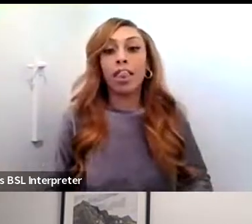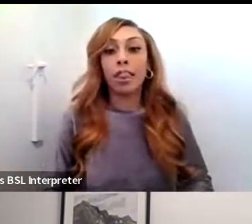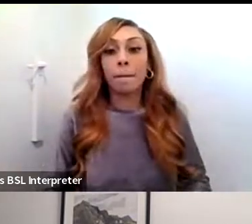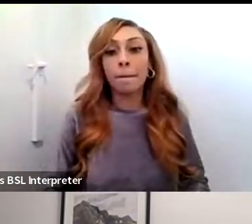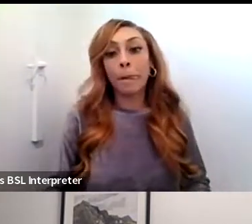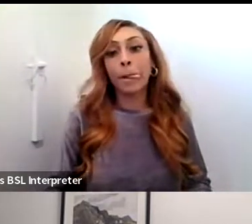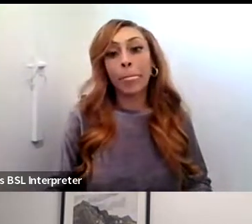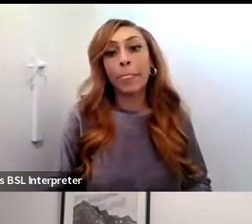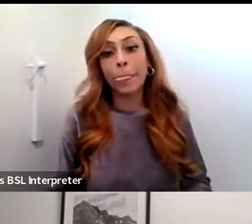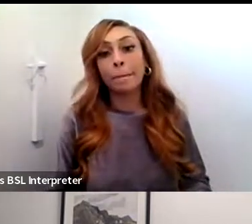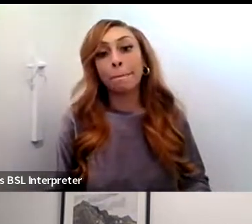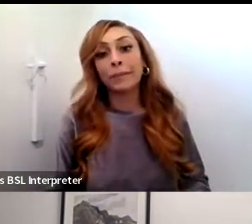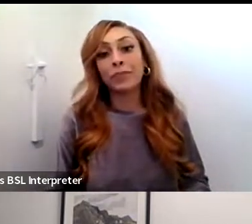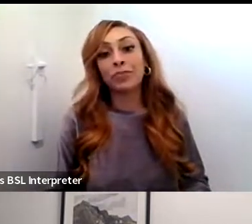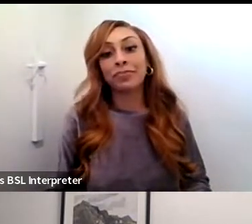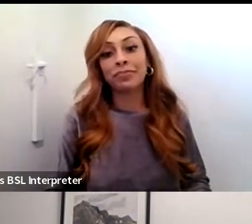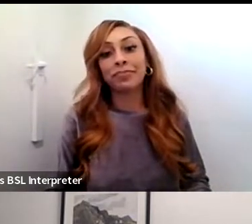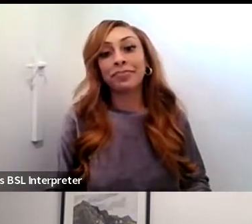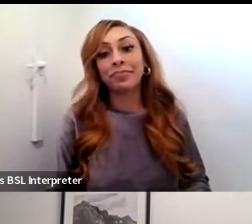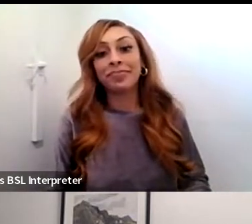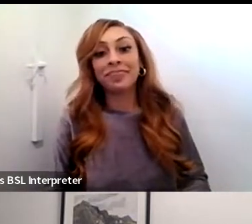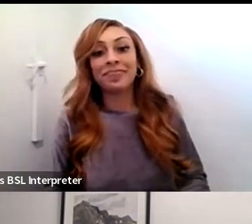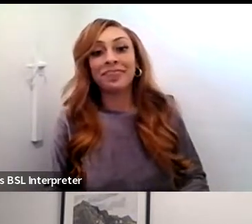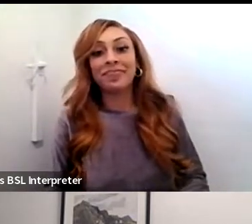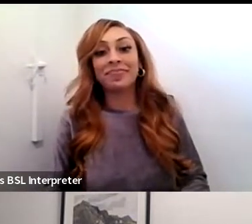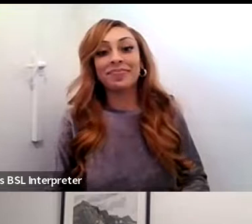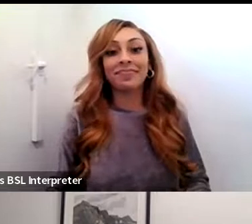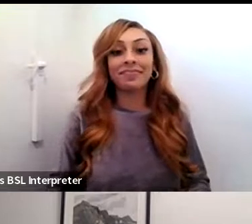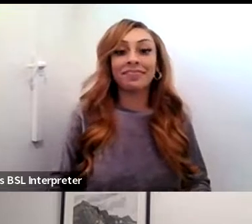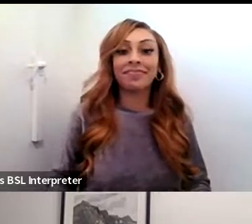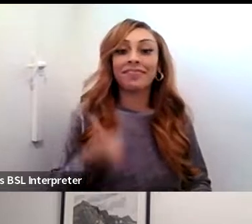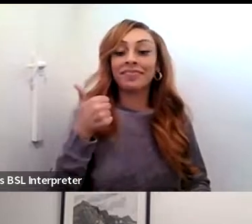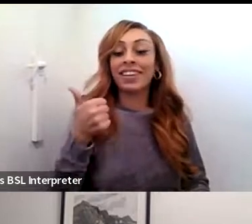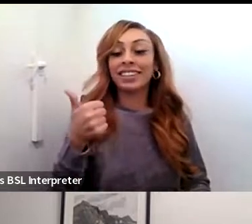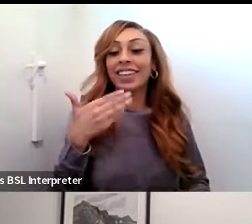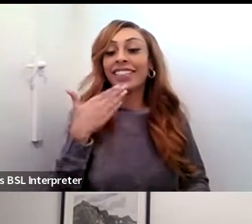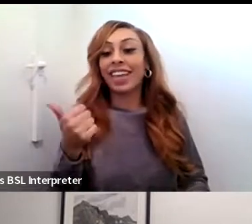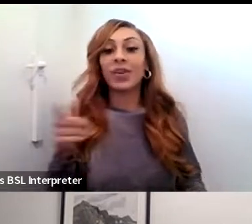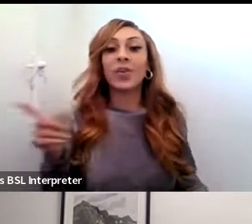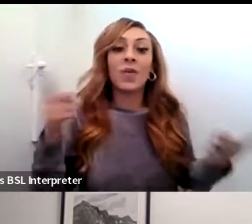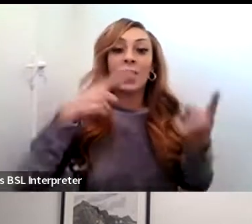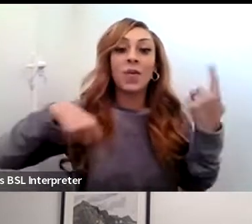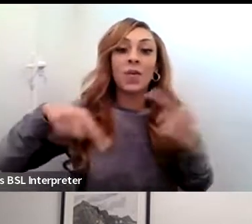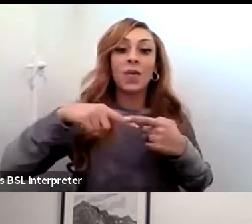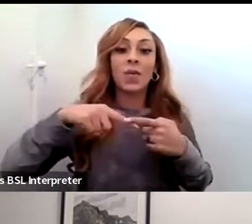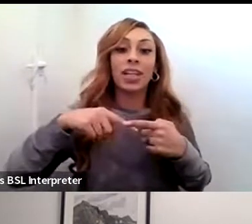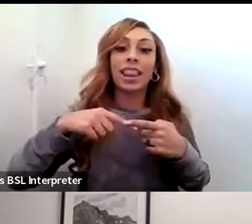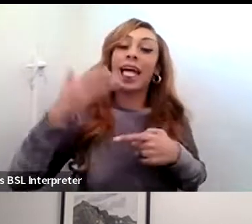Yeah, and that was very, very important as well. Fantastic, thanks very much, all of you. Thanks very much to the whole Mystery Trip team.